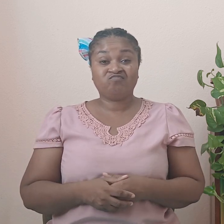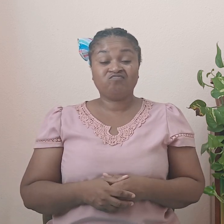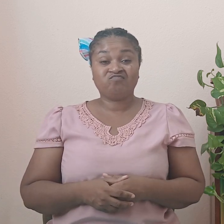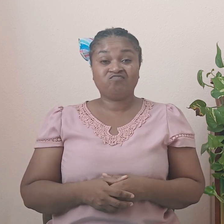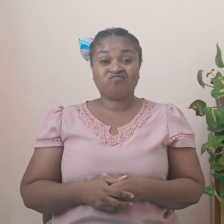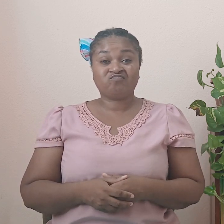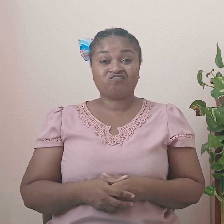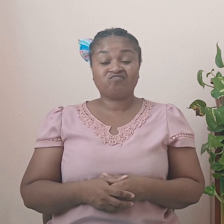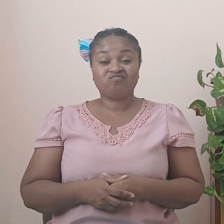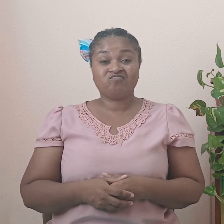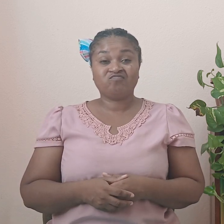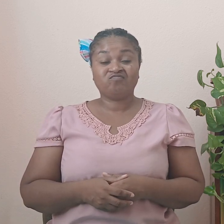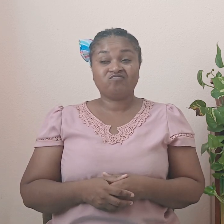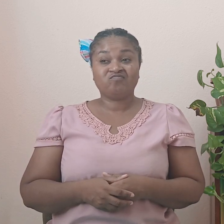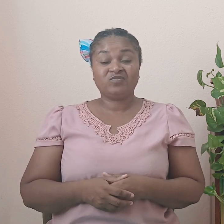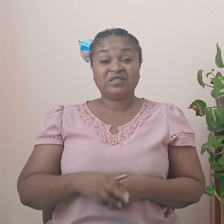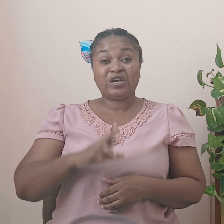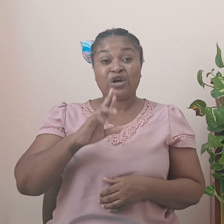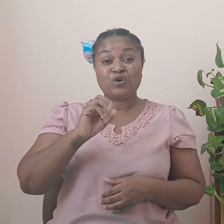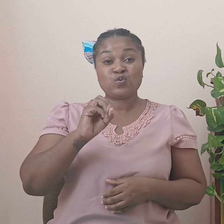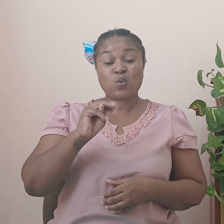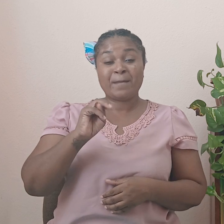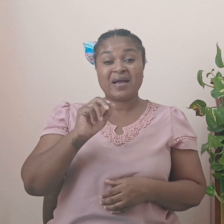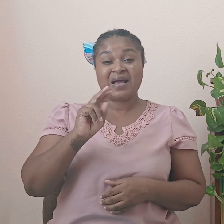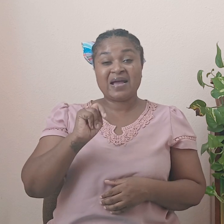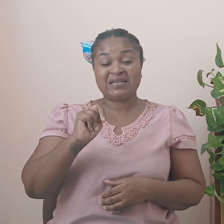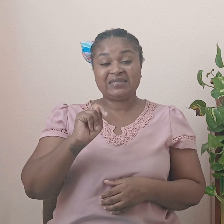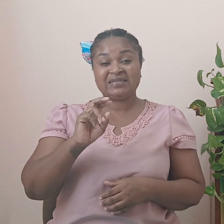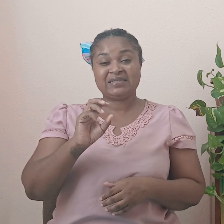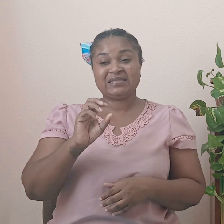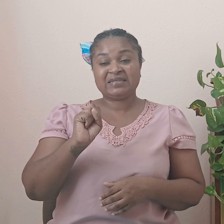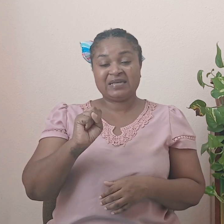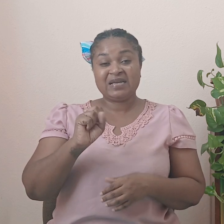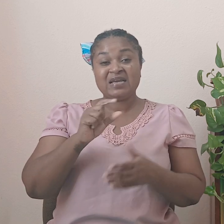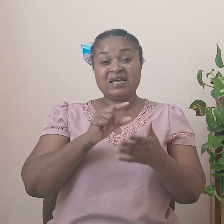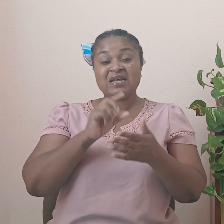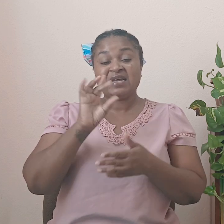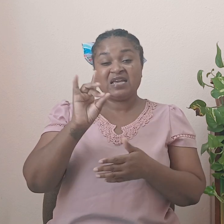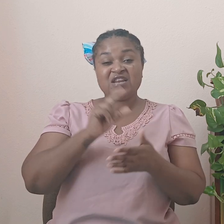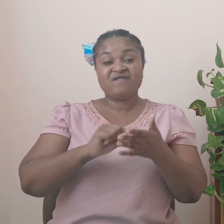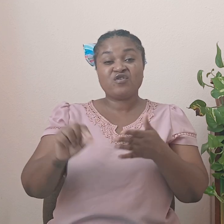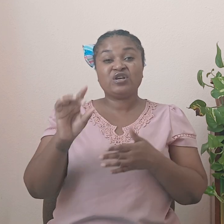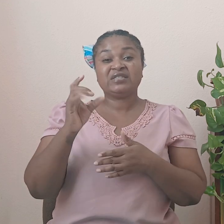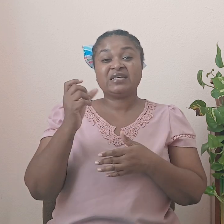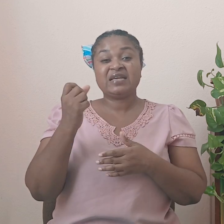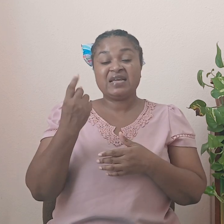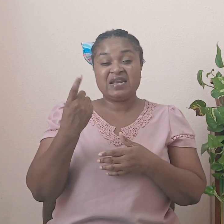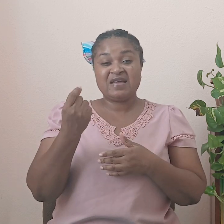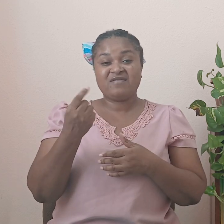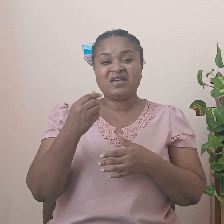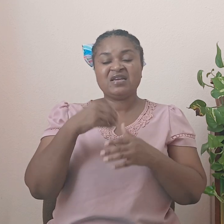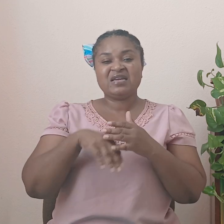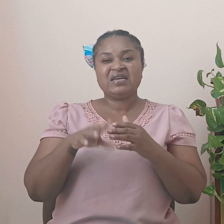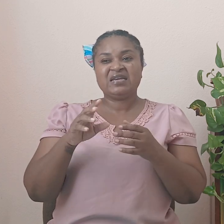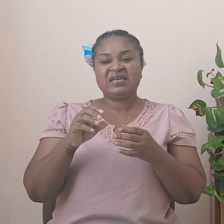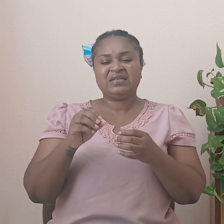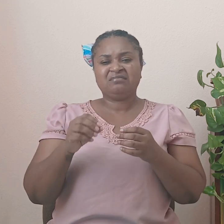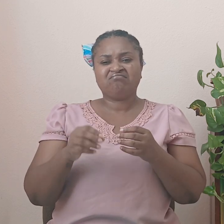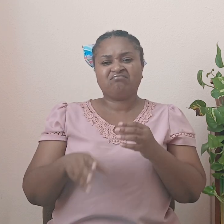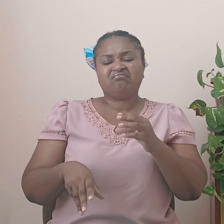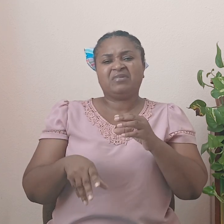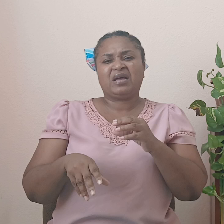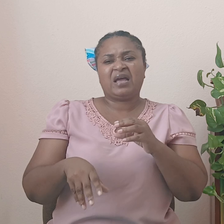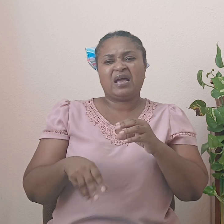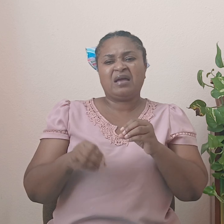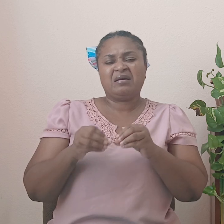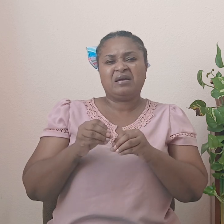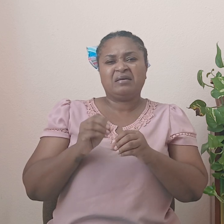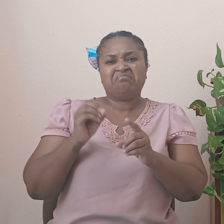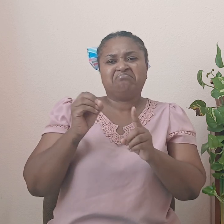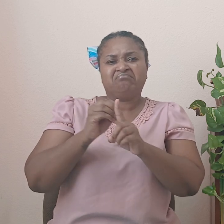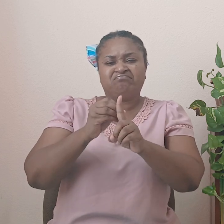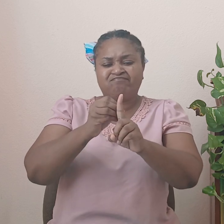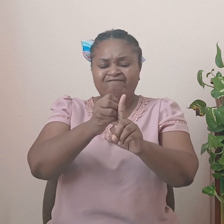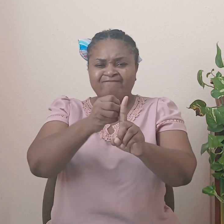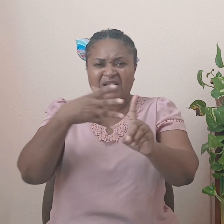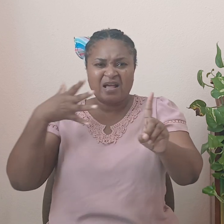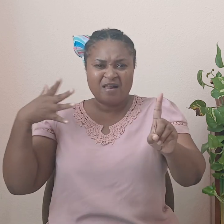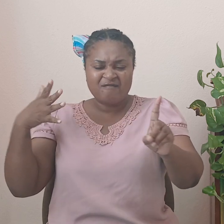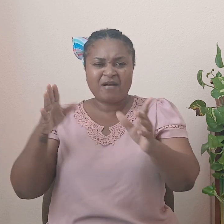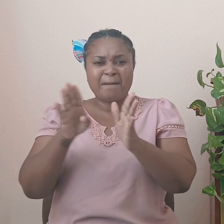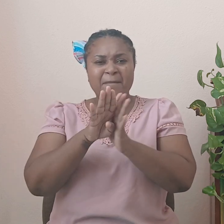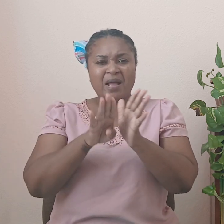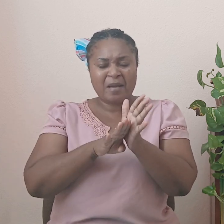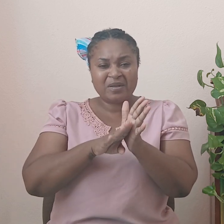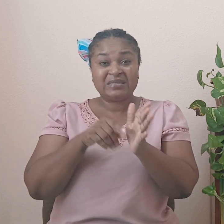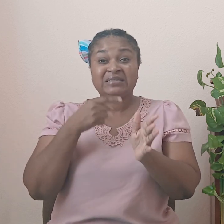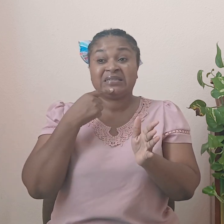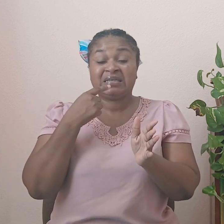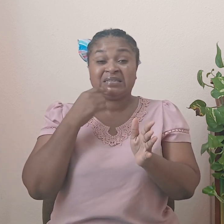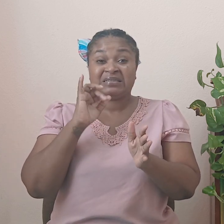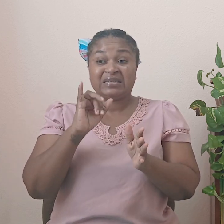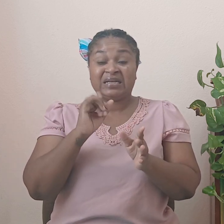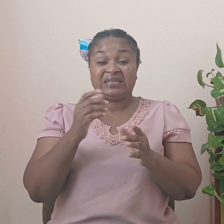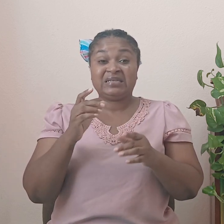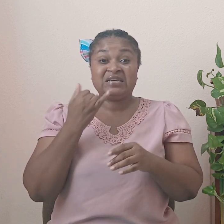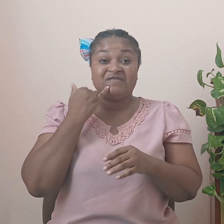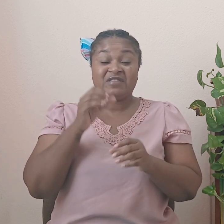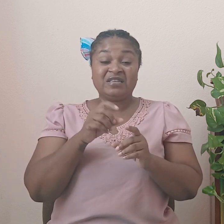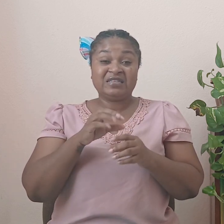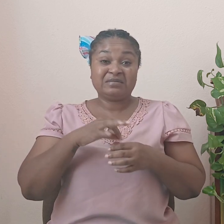Romans 8:11 in the Amplified Bible tells us that if the Spirit of Him Who raised up Jesus from the